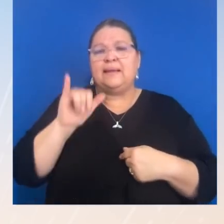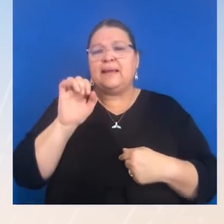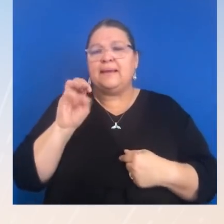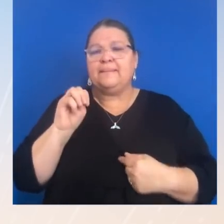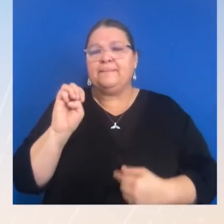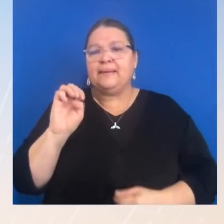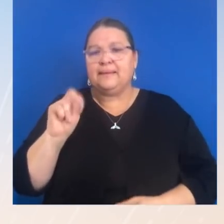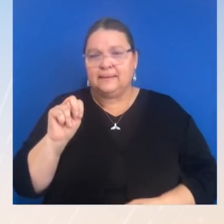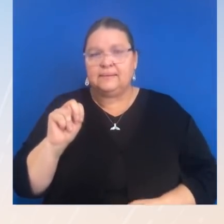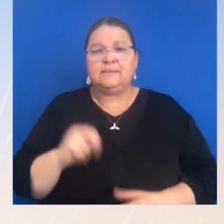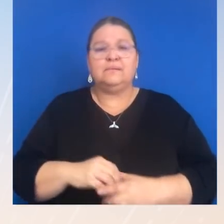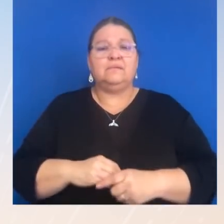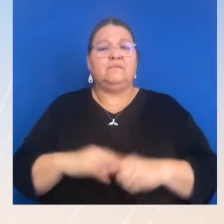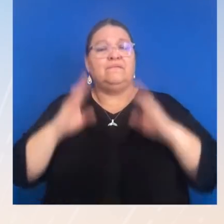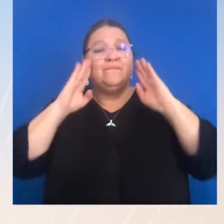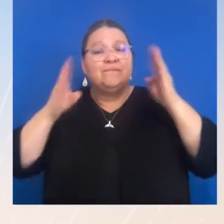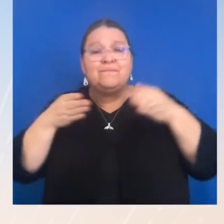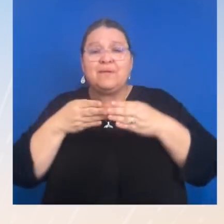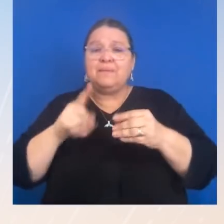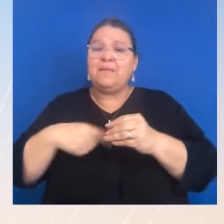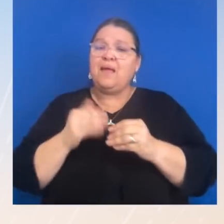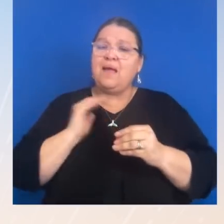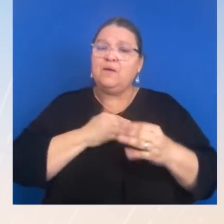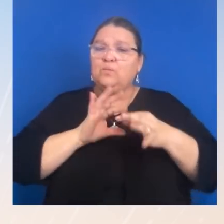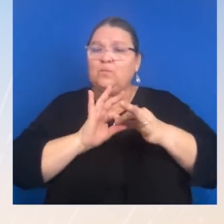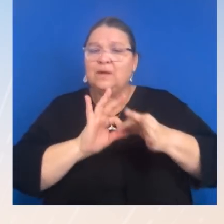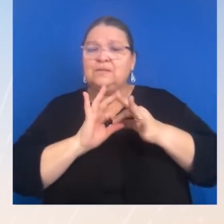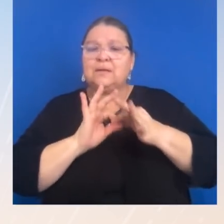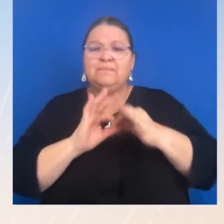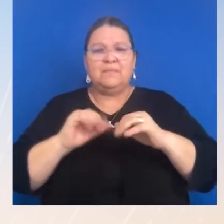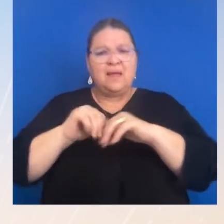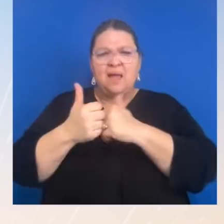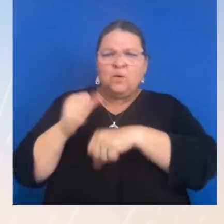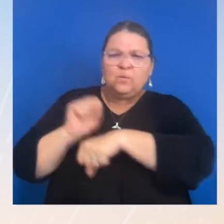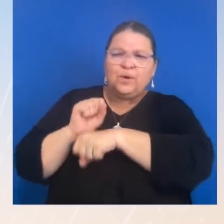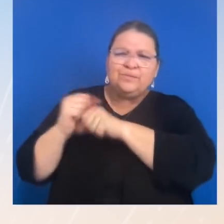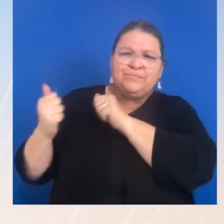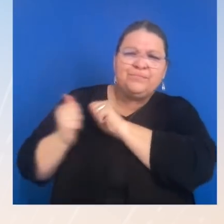where we can work together, how we can work together on economic and national security here at home.